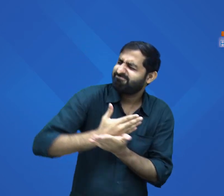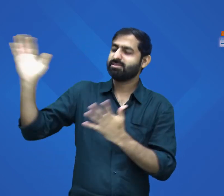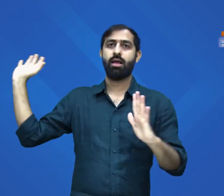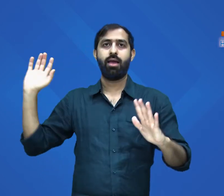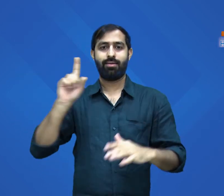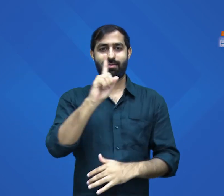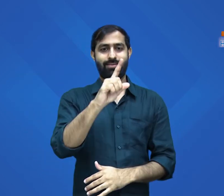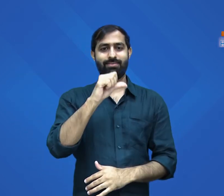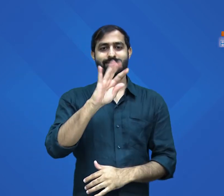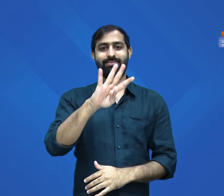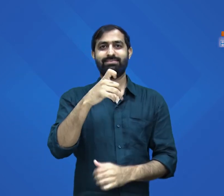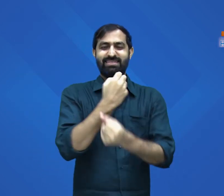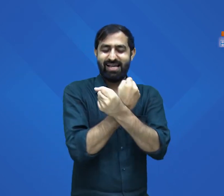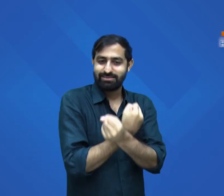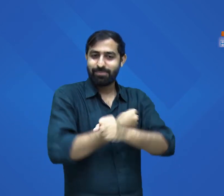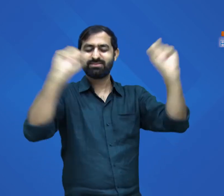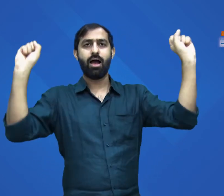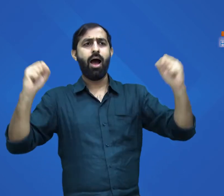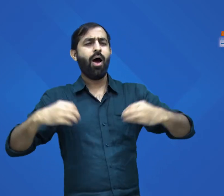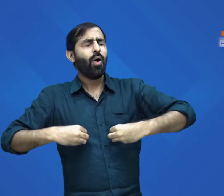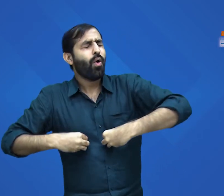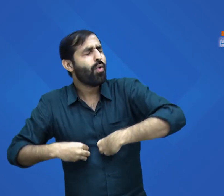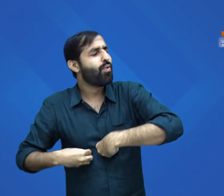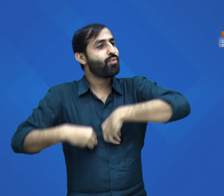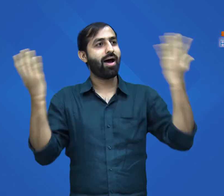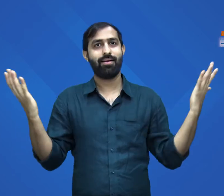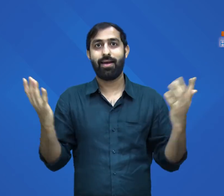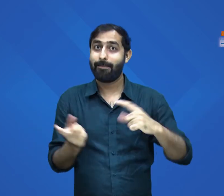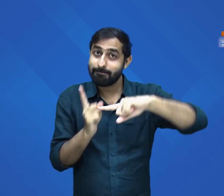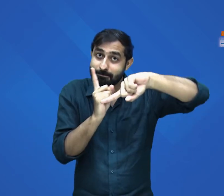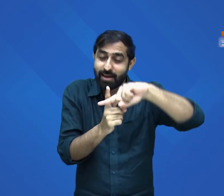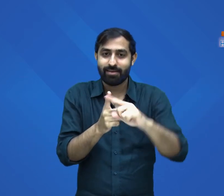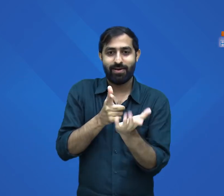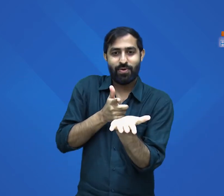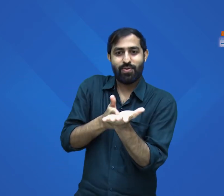and India got independence in the year 1947. It was a joyful moment for all the Indians.